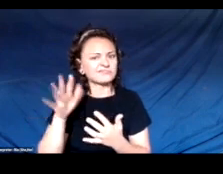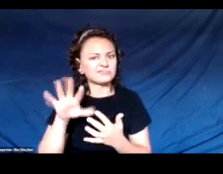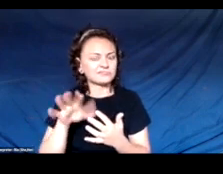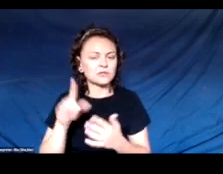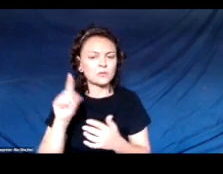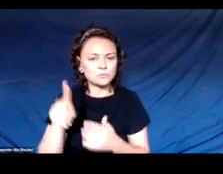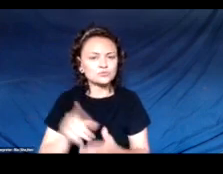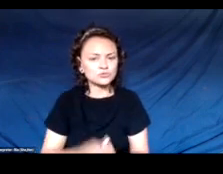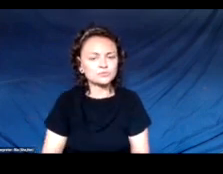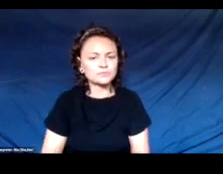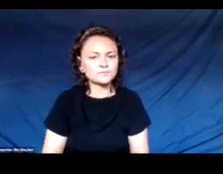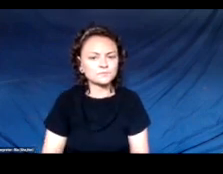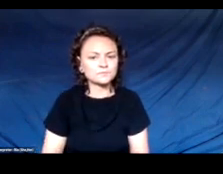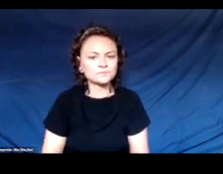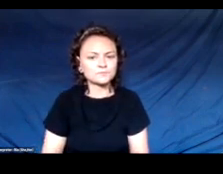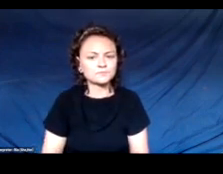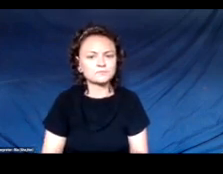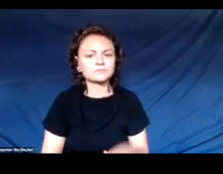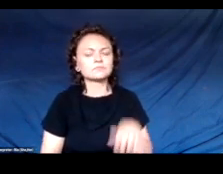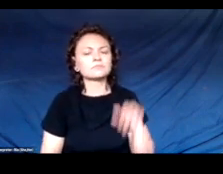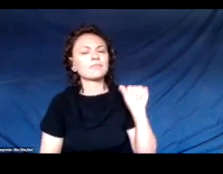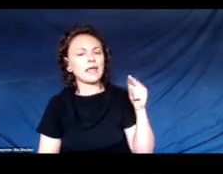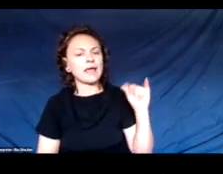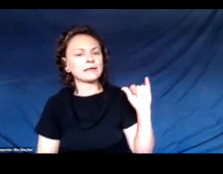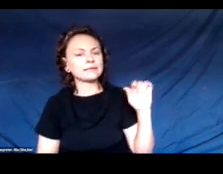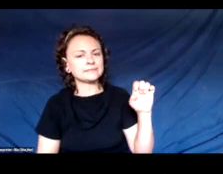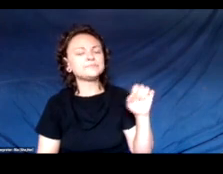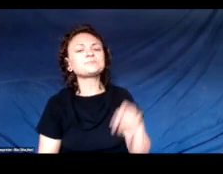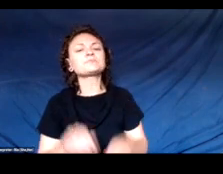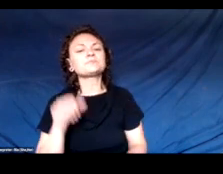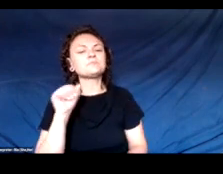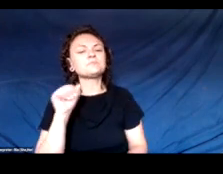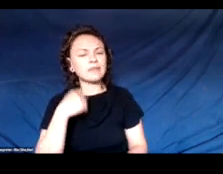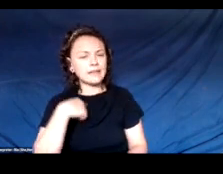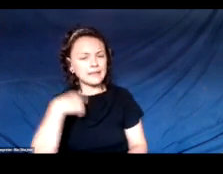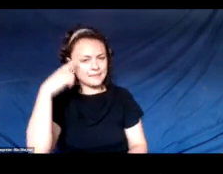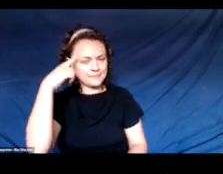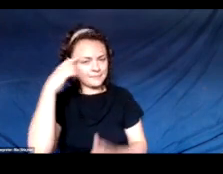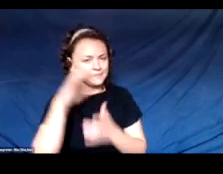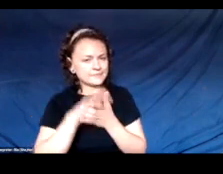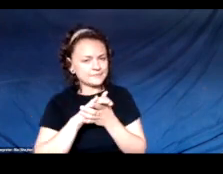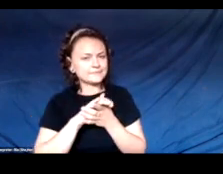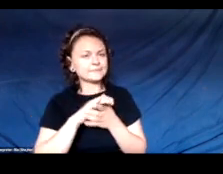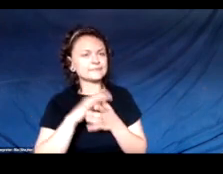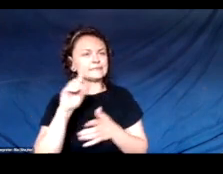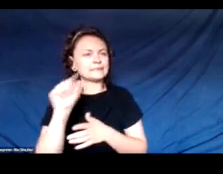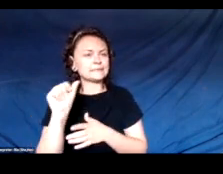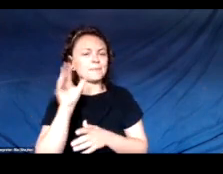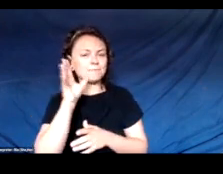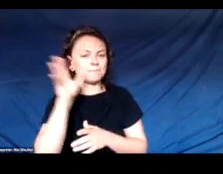I think disabled parents will be faced with a lot of